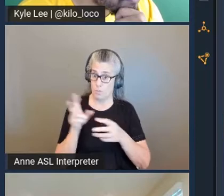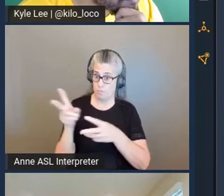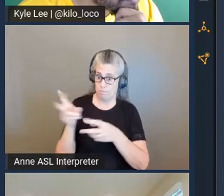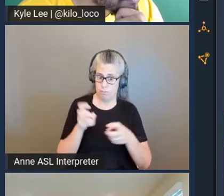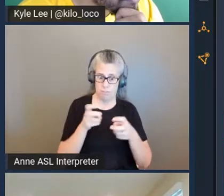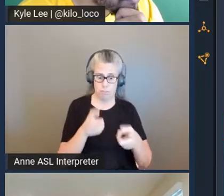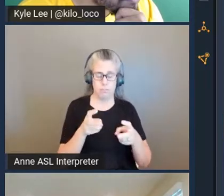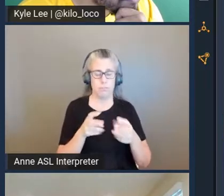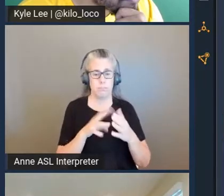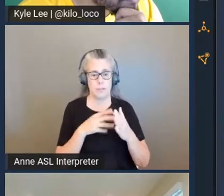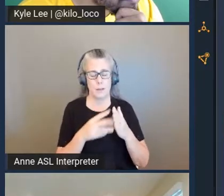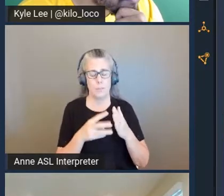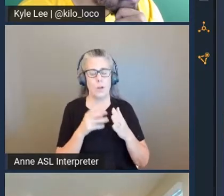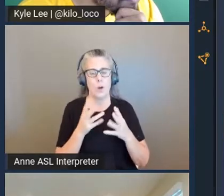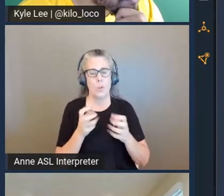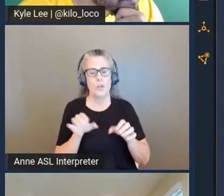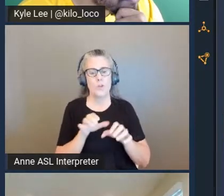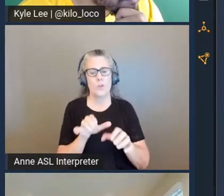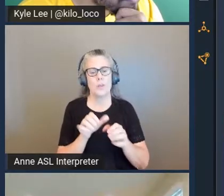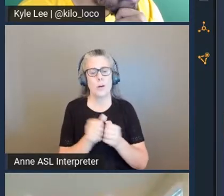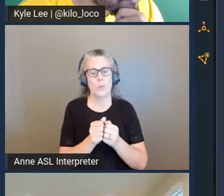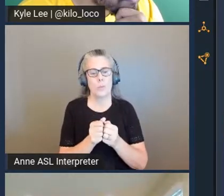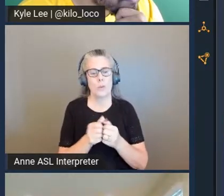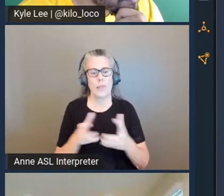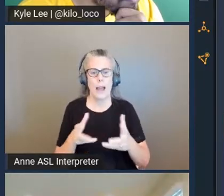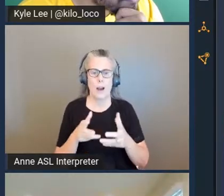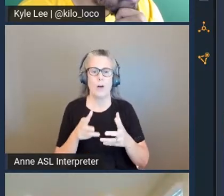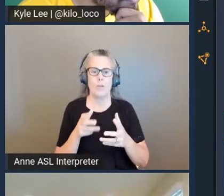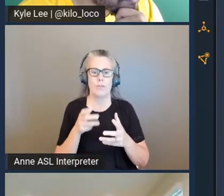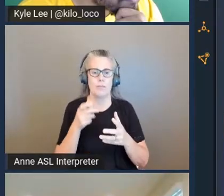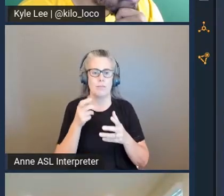to talk about, you're required to go to an EMR console,